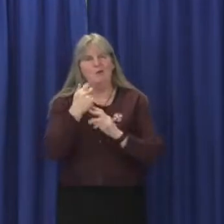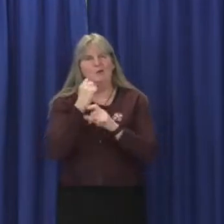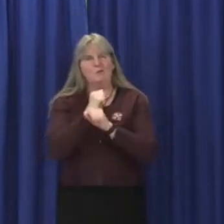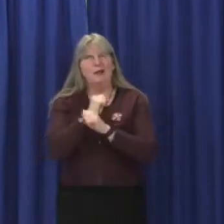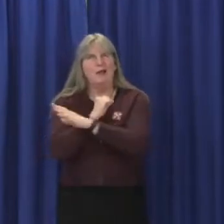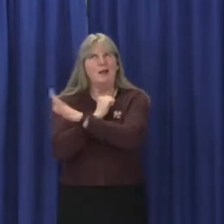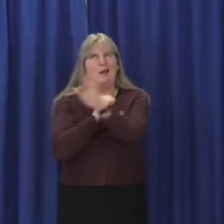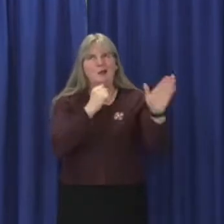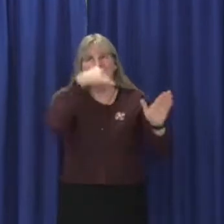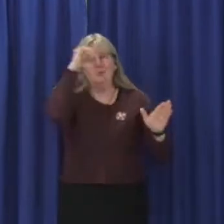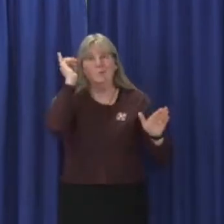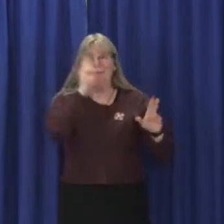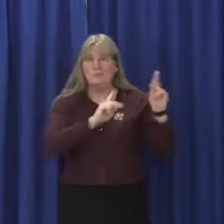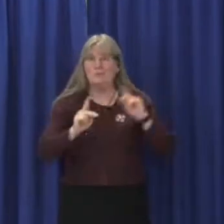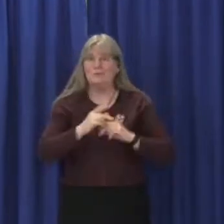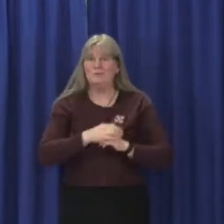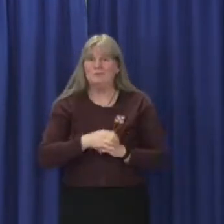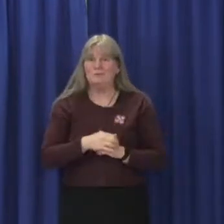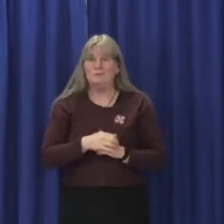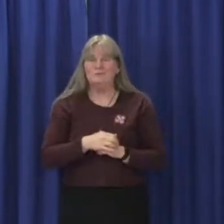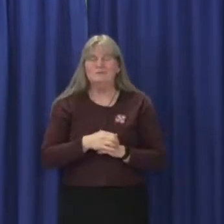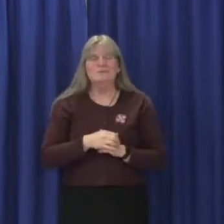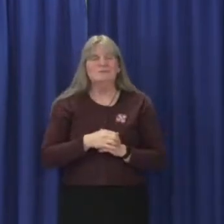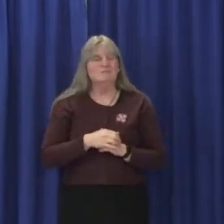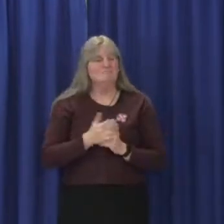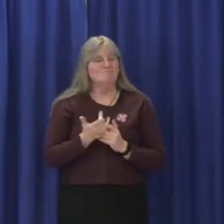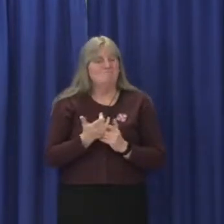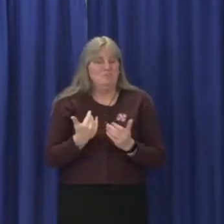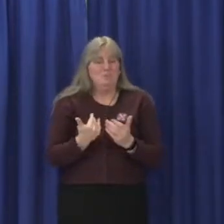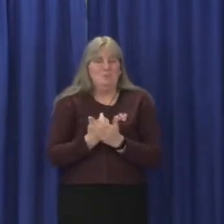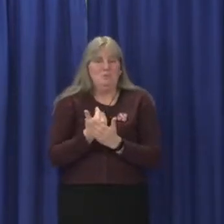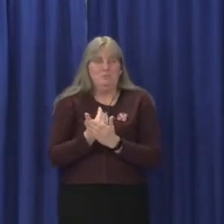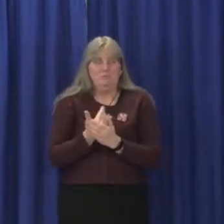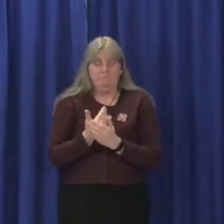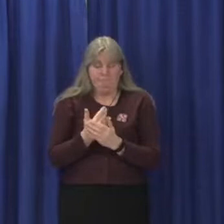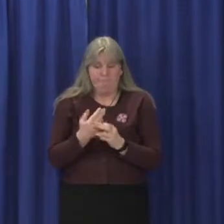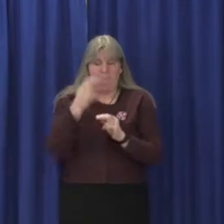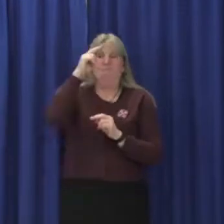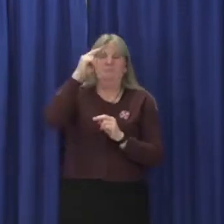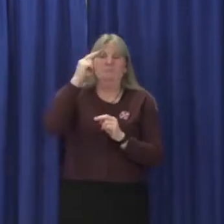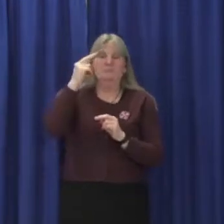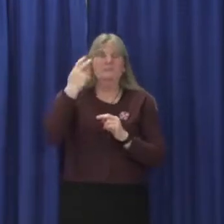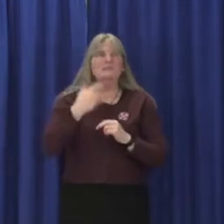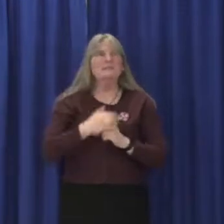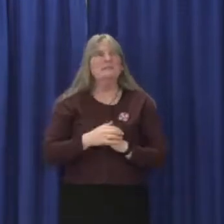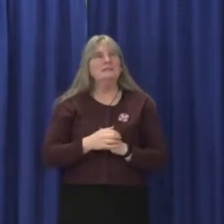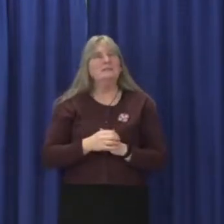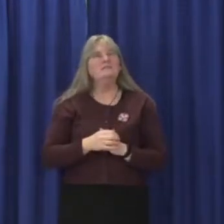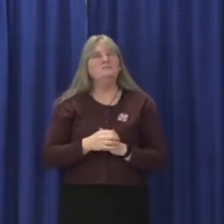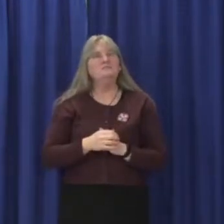Yukoners, in this new phase of the pandemic. The higher our vaccine--